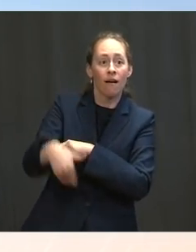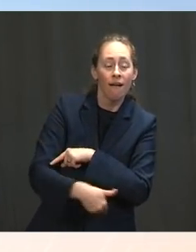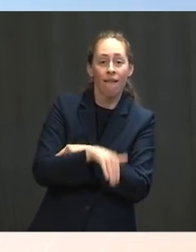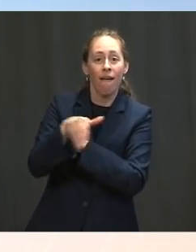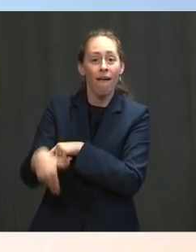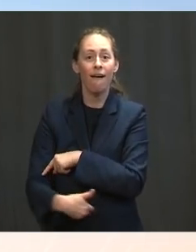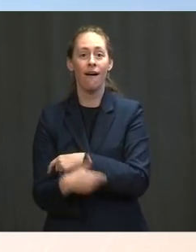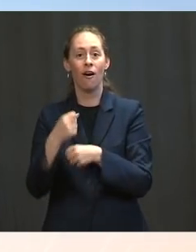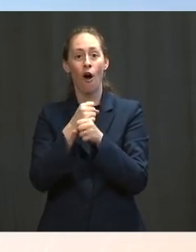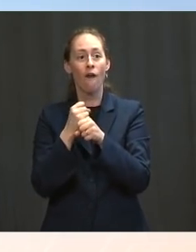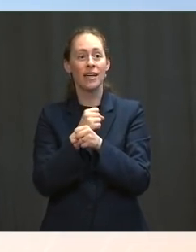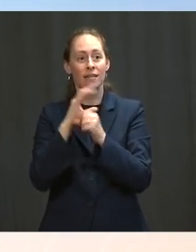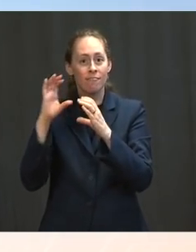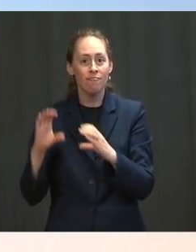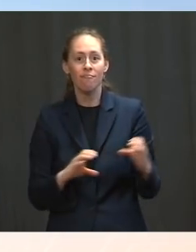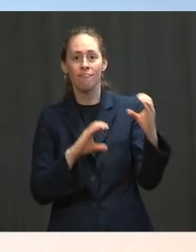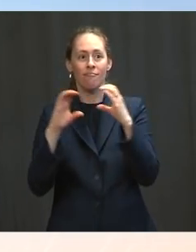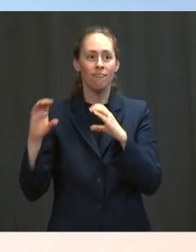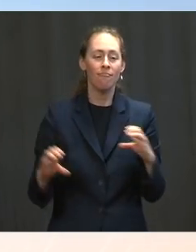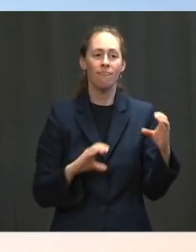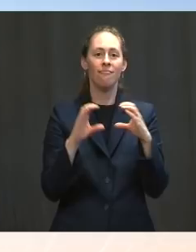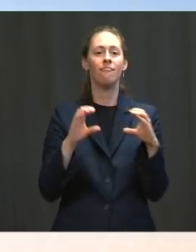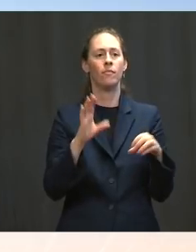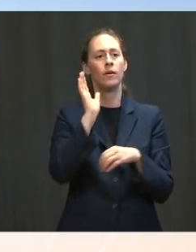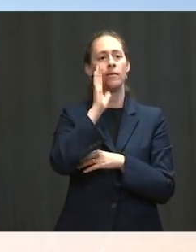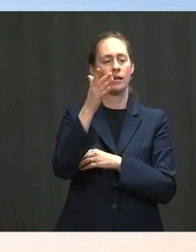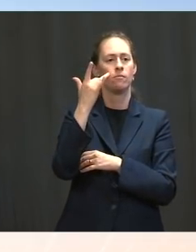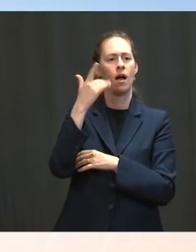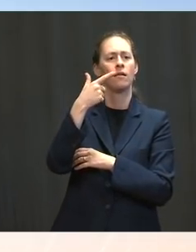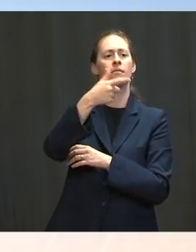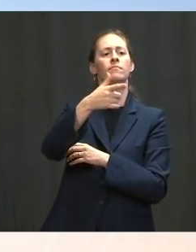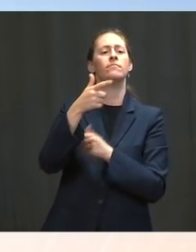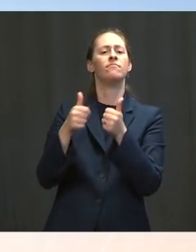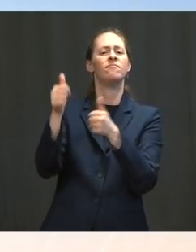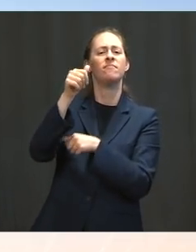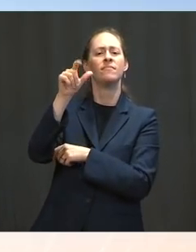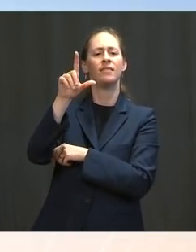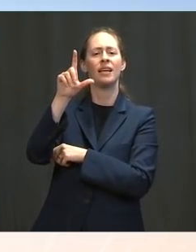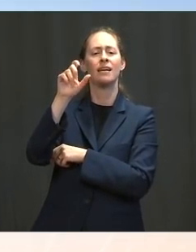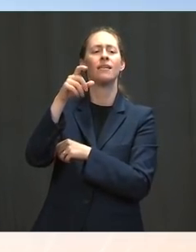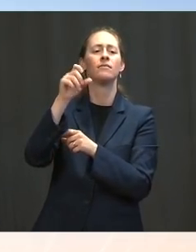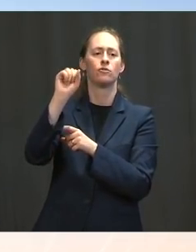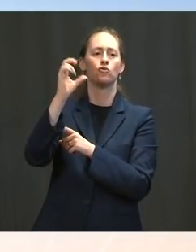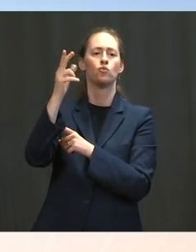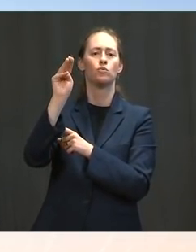given that Leader Schumer has conveyed that he would like to see both the reconciliation package